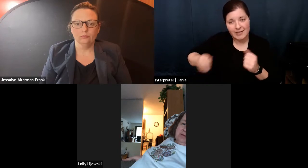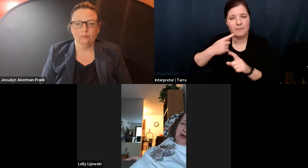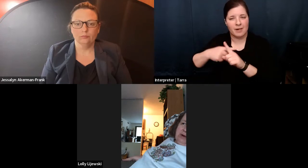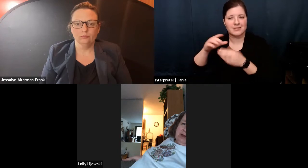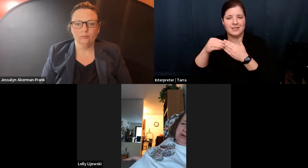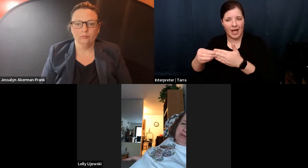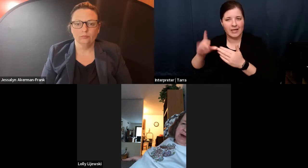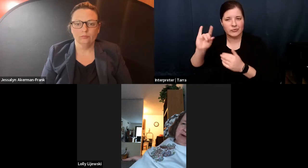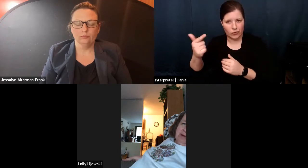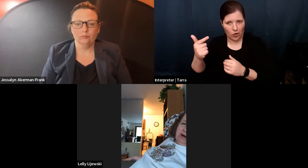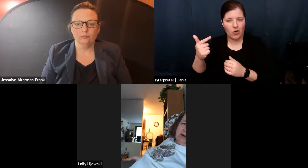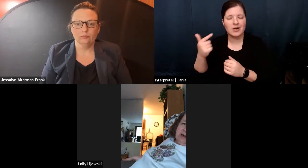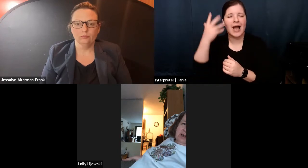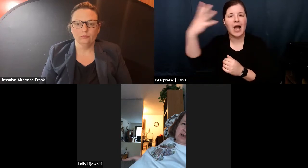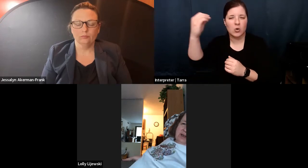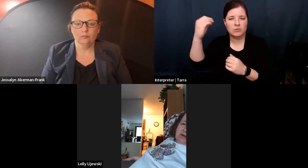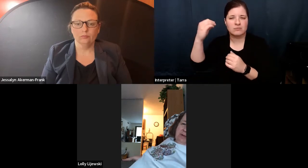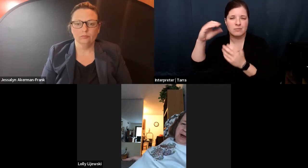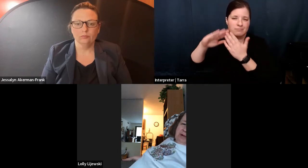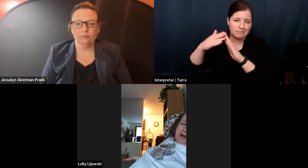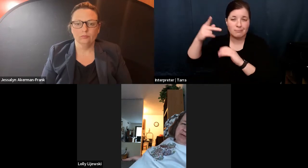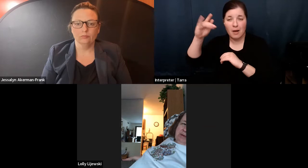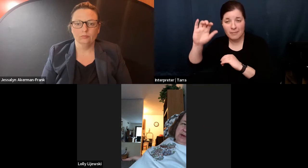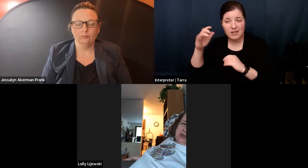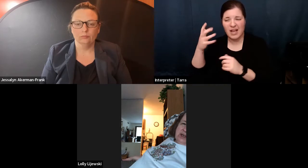And because my primary sensory loss is vision, I use both a guide dog and a cane.